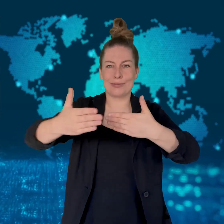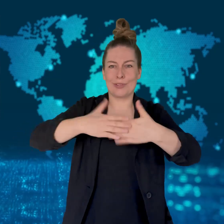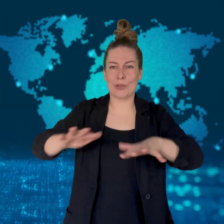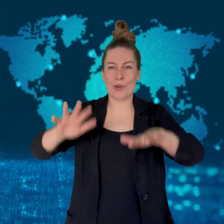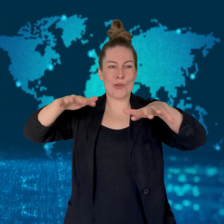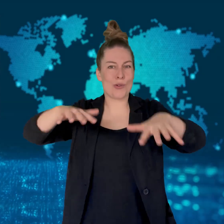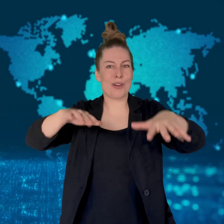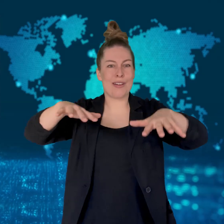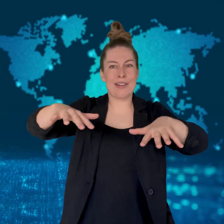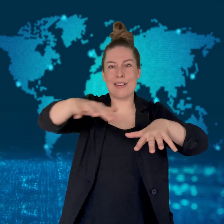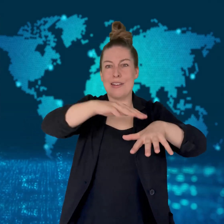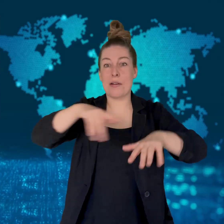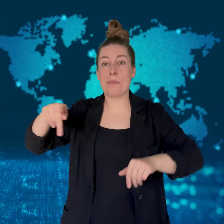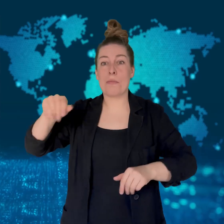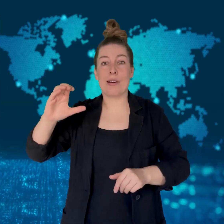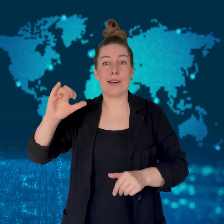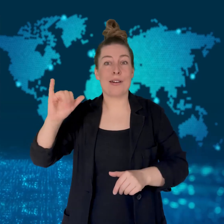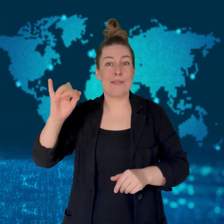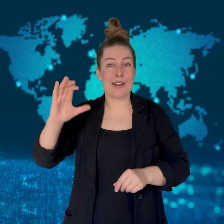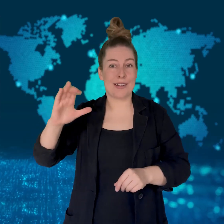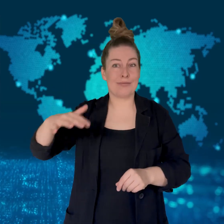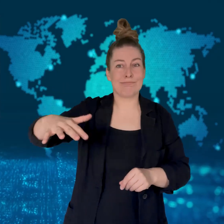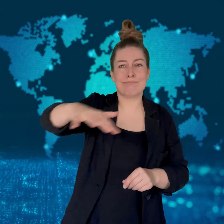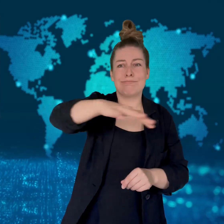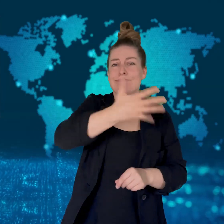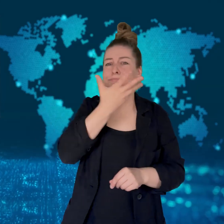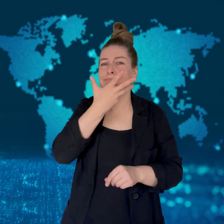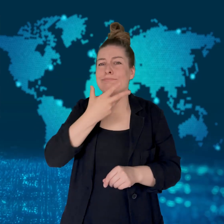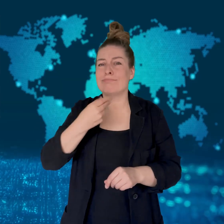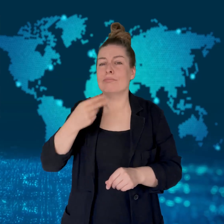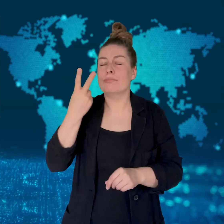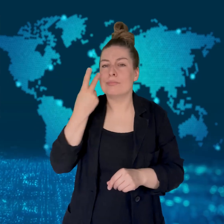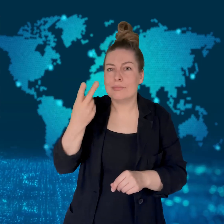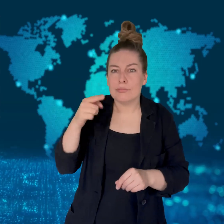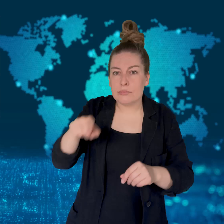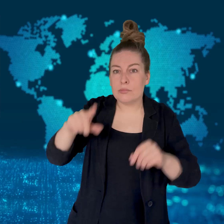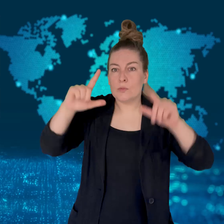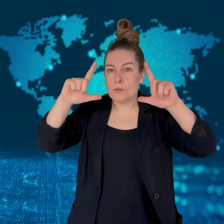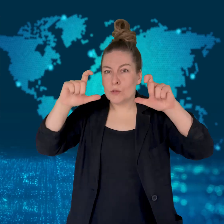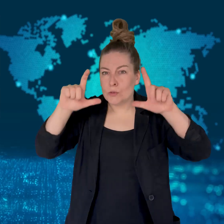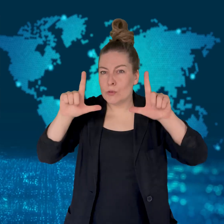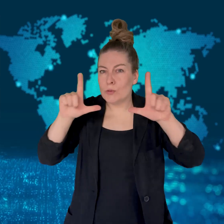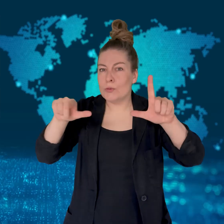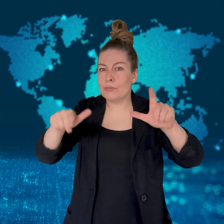what looked like a vacation near the Pacific Coast.